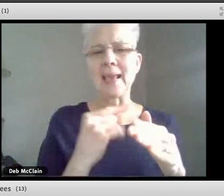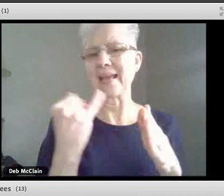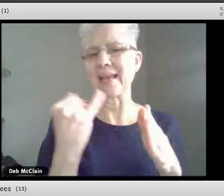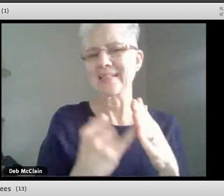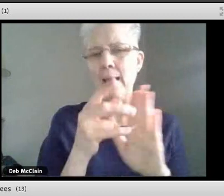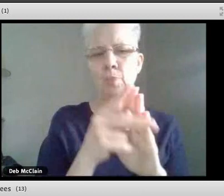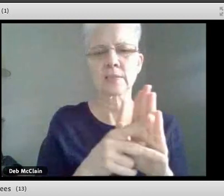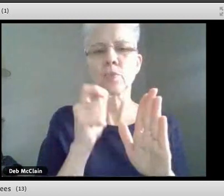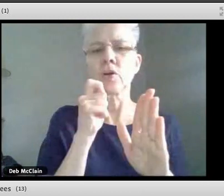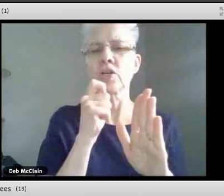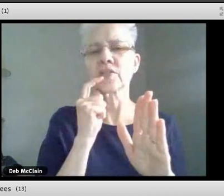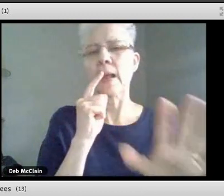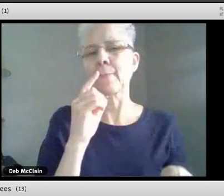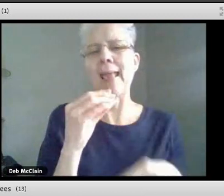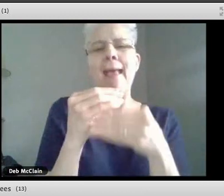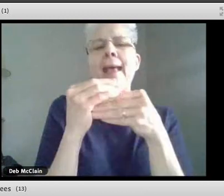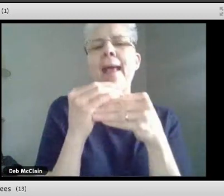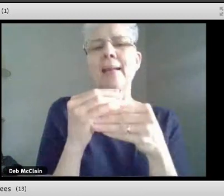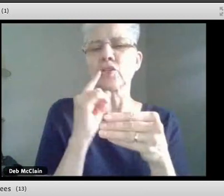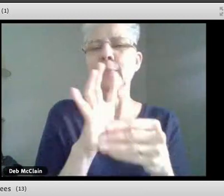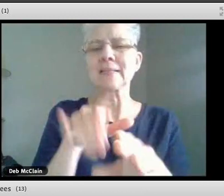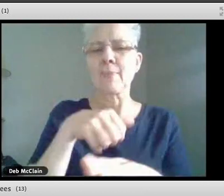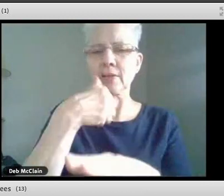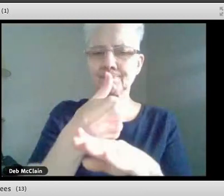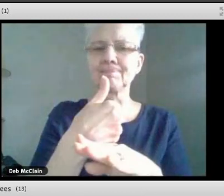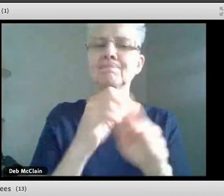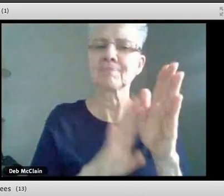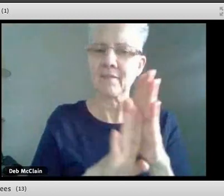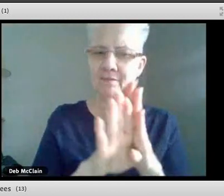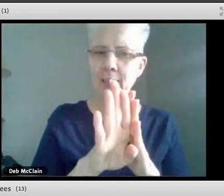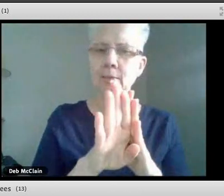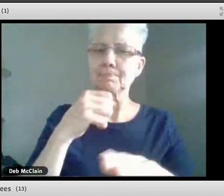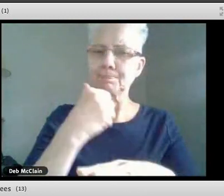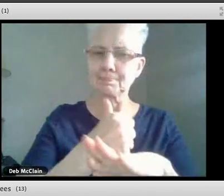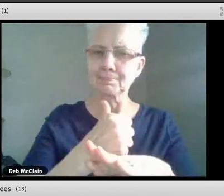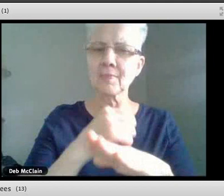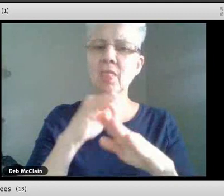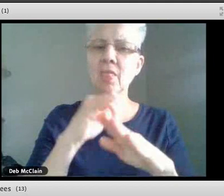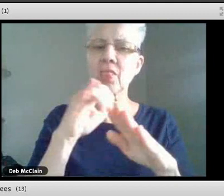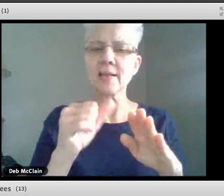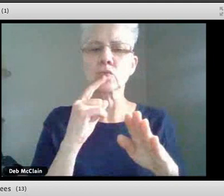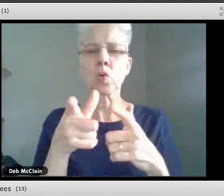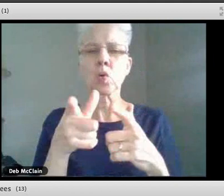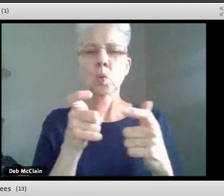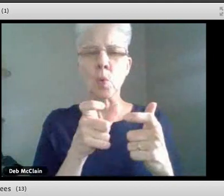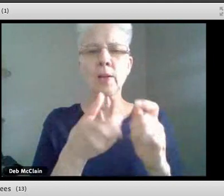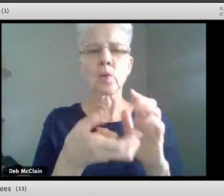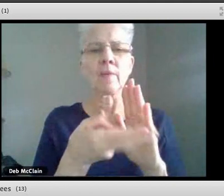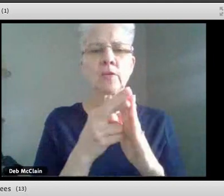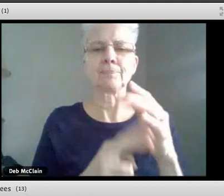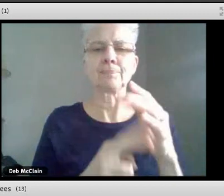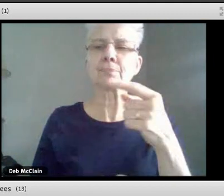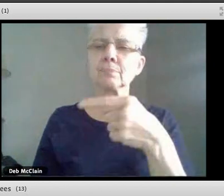It should be built into what we're doing. So just a real quick review, we do talk a little bit about assistive technology,